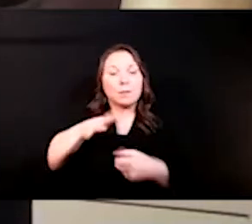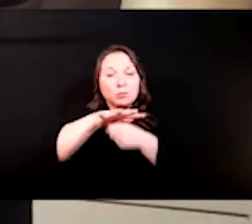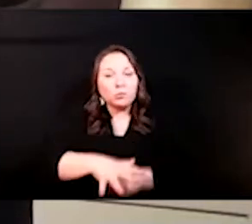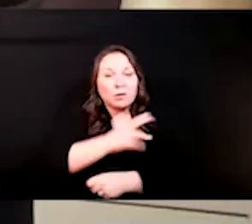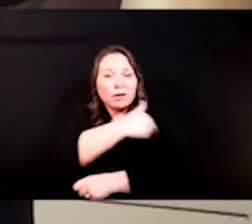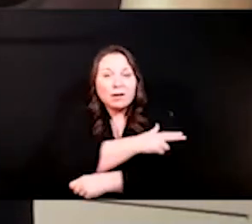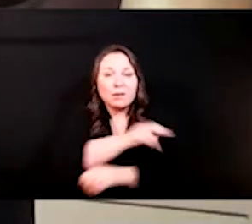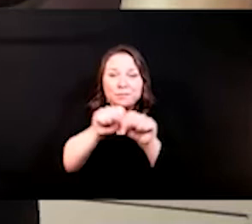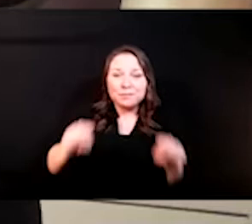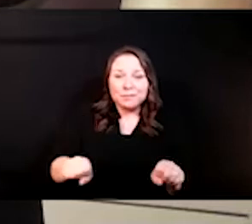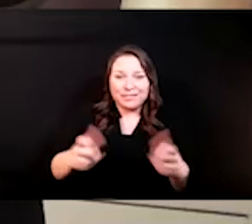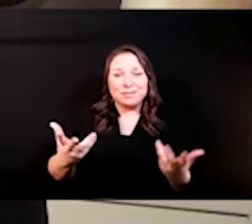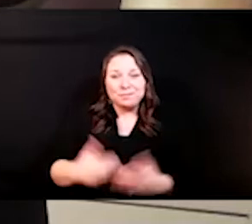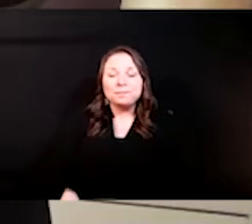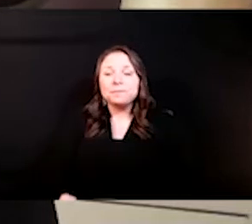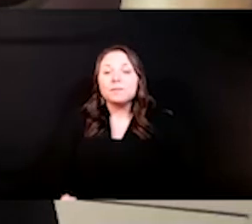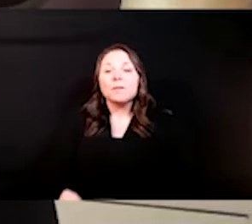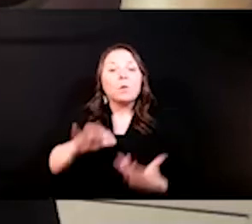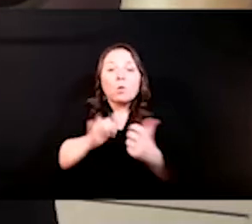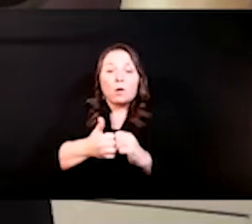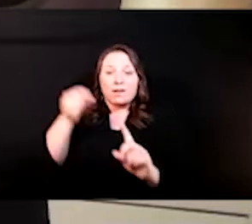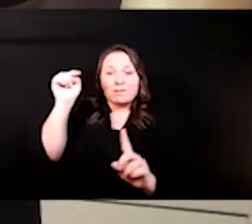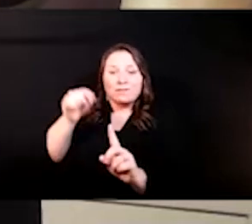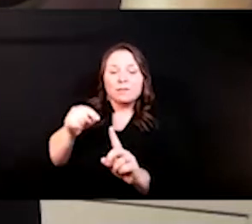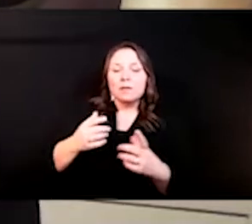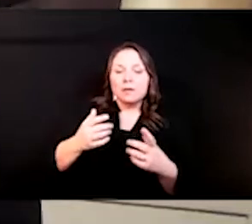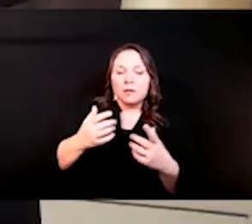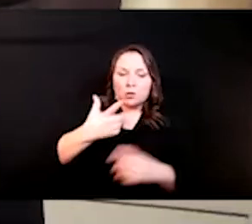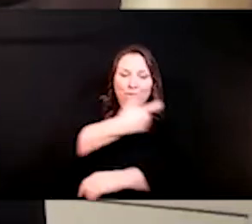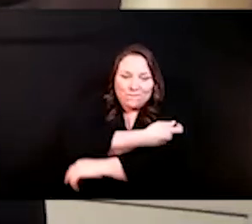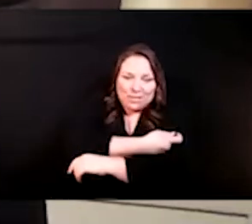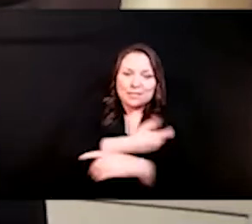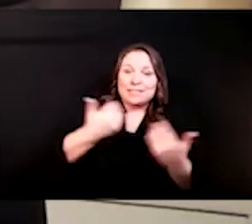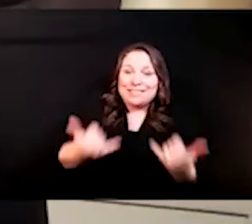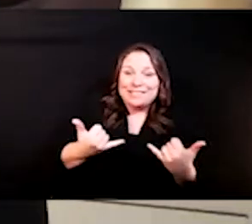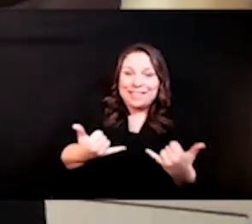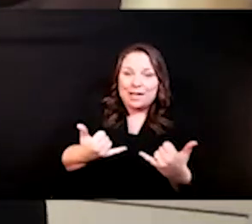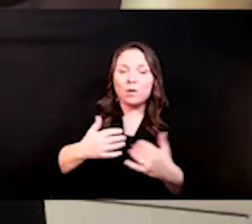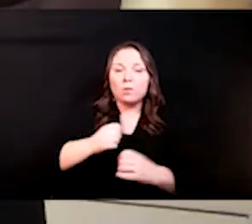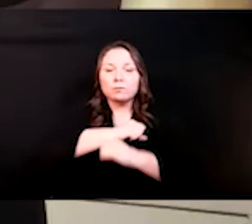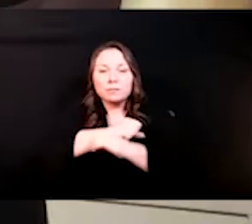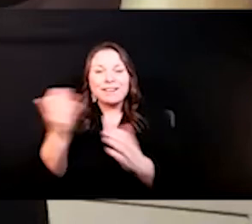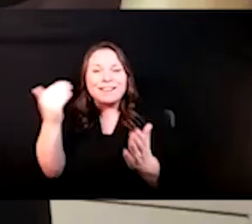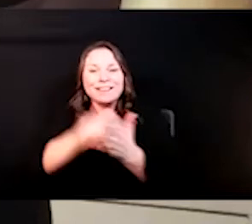HEALTH SYSTEM, POTENTIALLY LEADING TO MORE DEATHS. SO HOW DID THE CURRENT VACCINES PROTECT AGAINST THESE VARIANTS